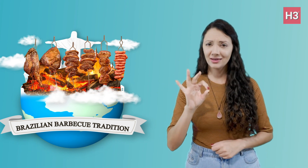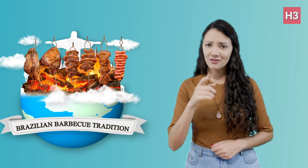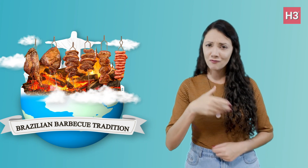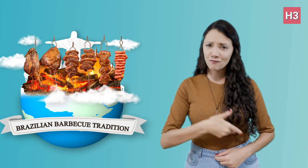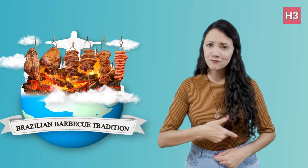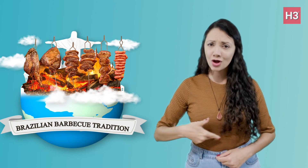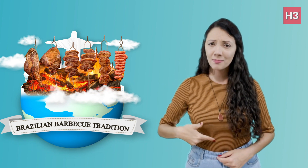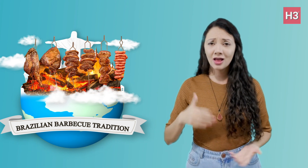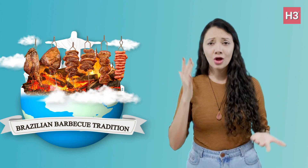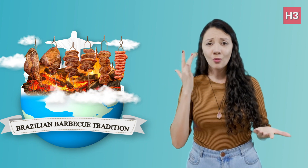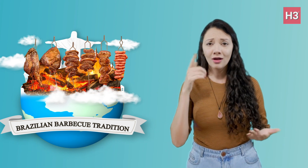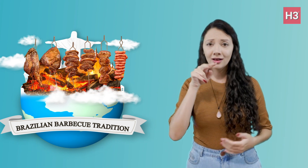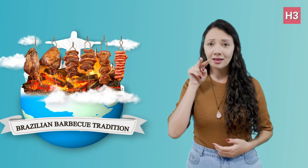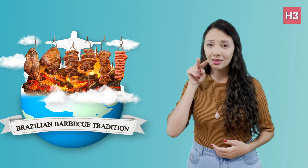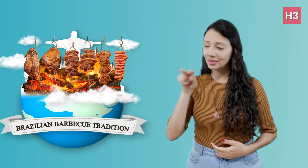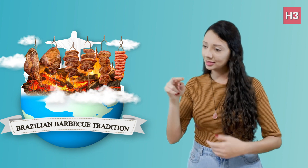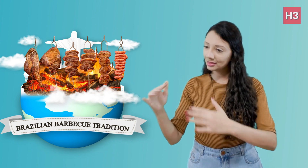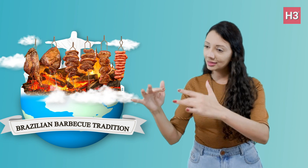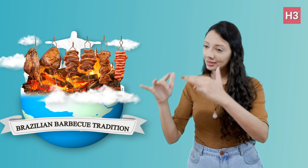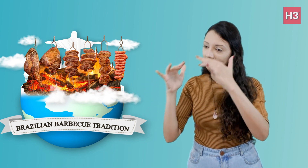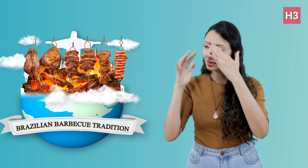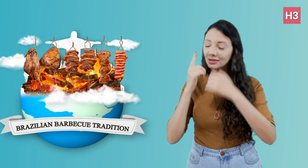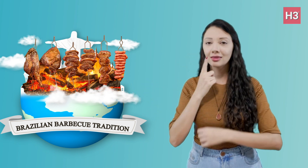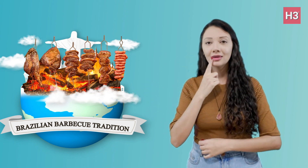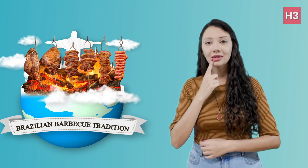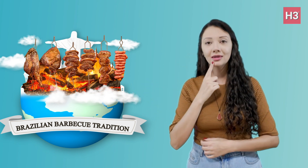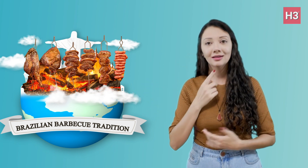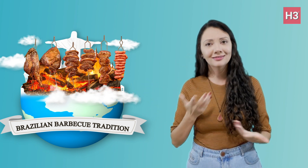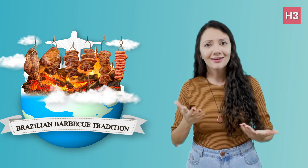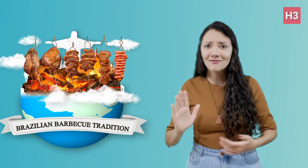If you’re hungry, don’t watch this report!